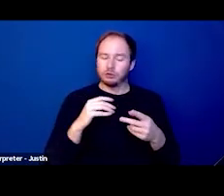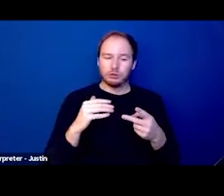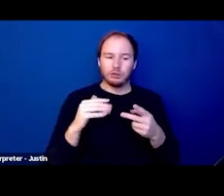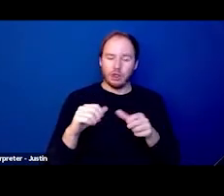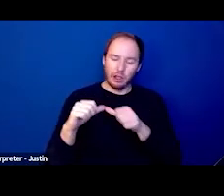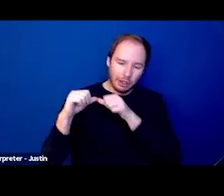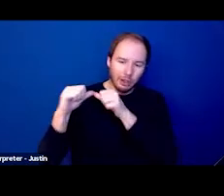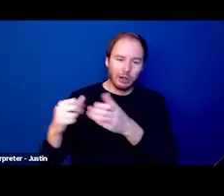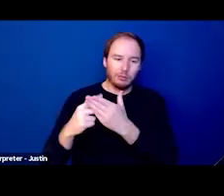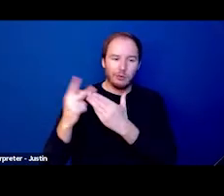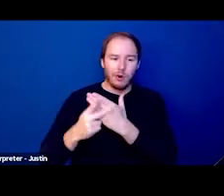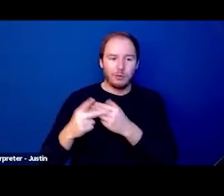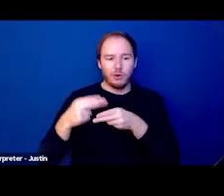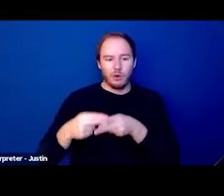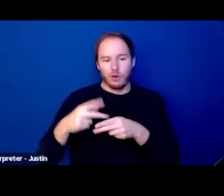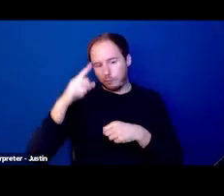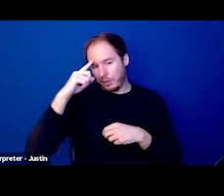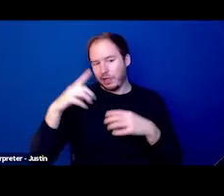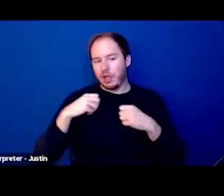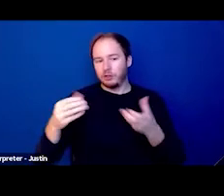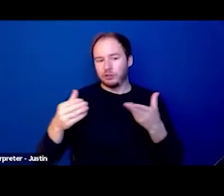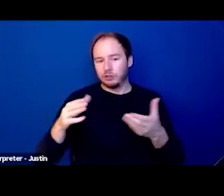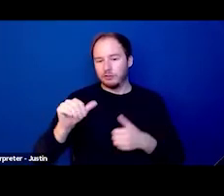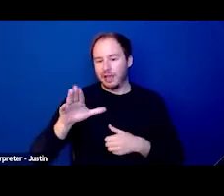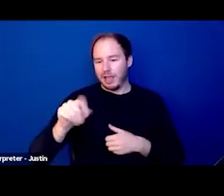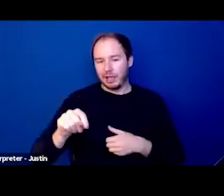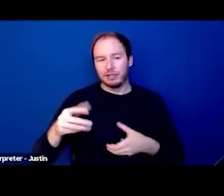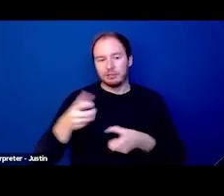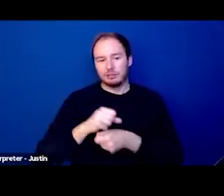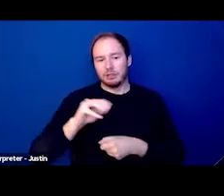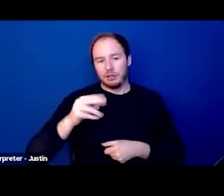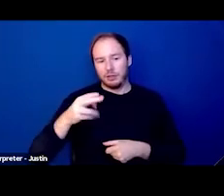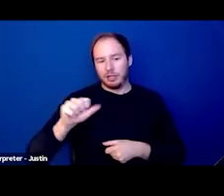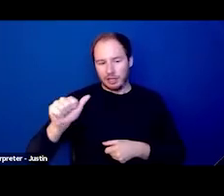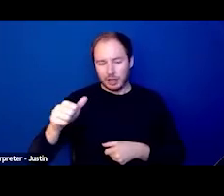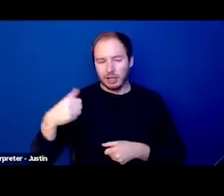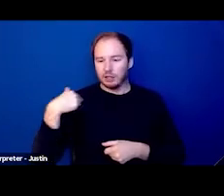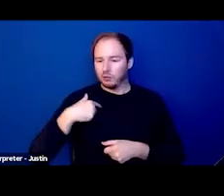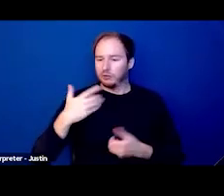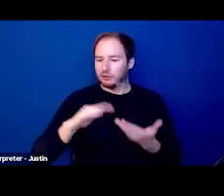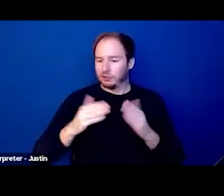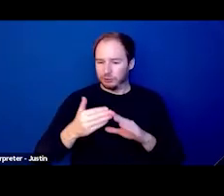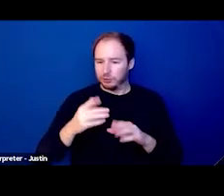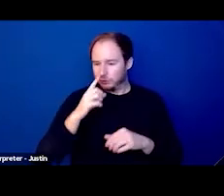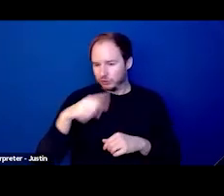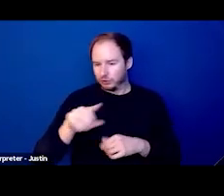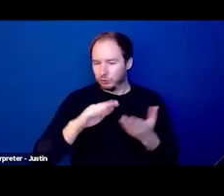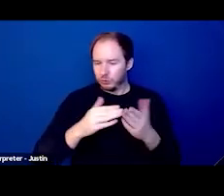Mental Health Services Act or MHSA. We have MHSA housing in our community as I'm sure many of your communities have.